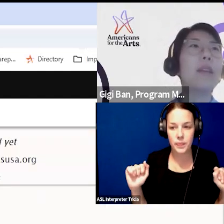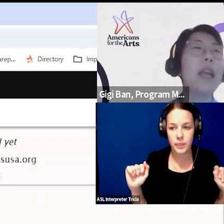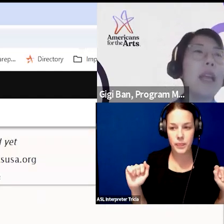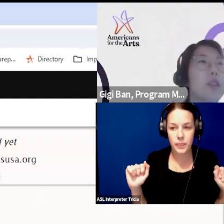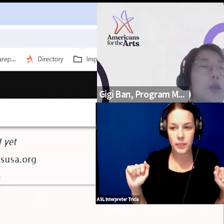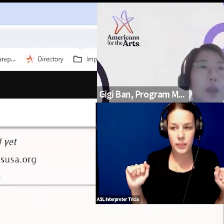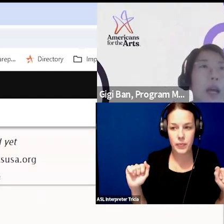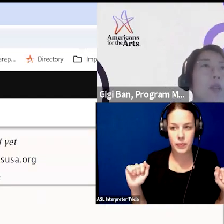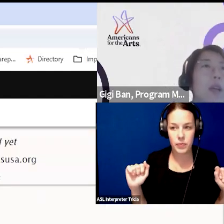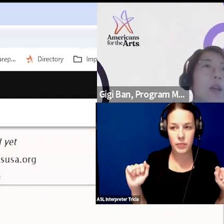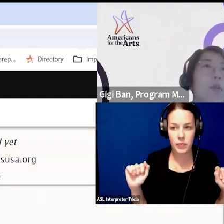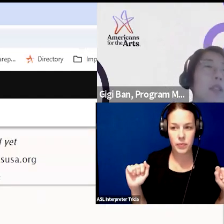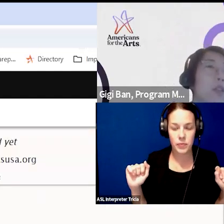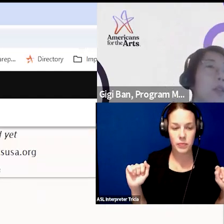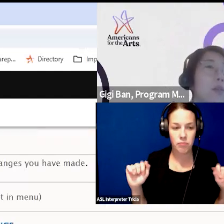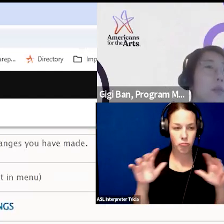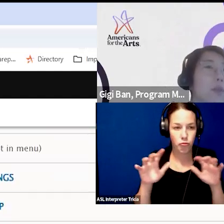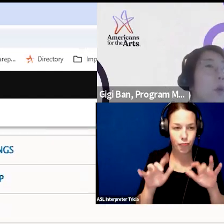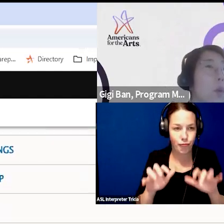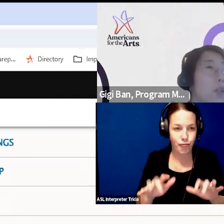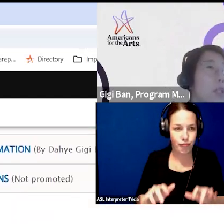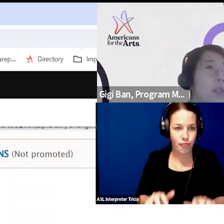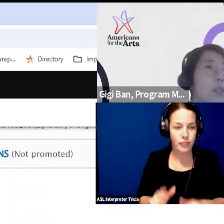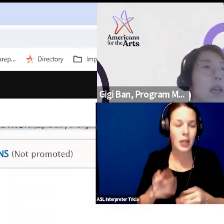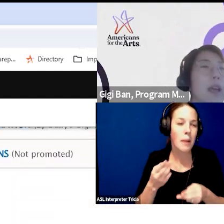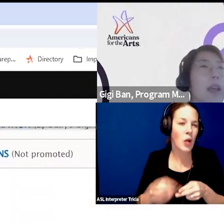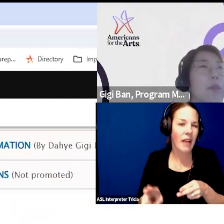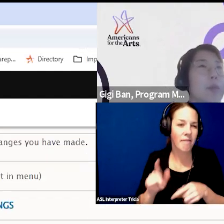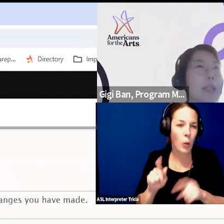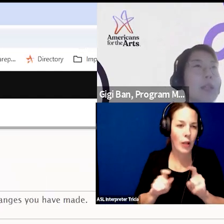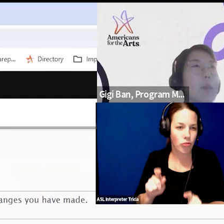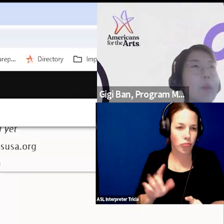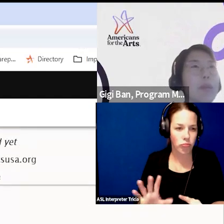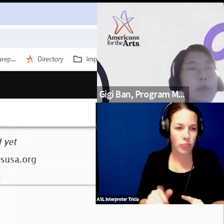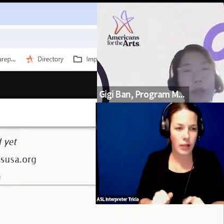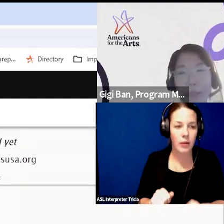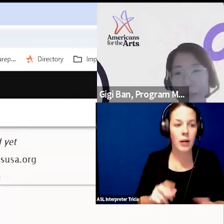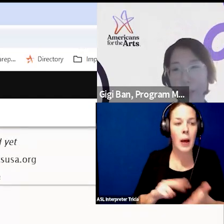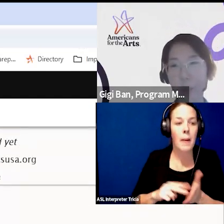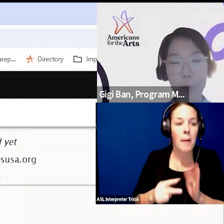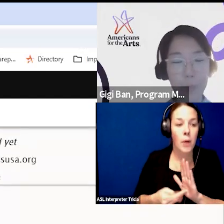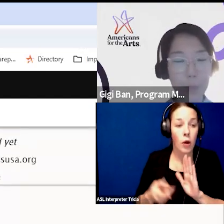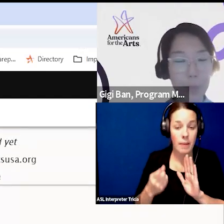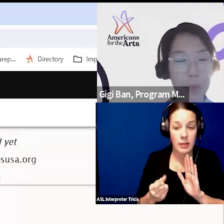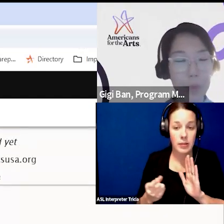And you fill out, series of brief questions. And really the purpose of these is for